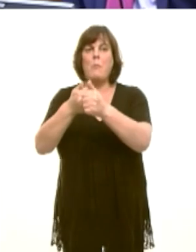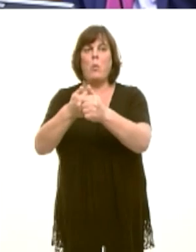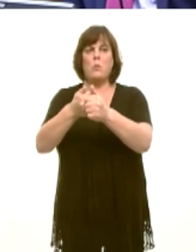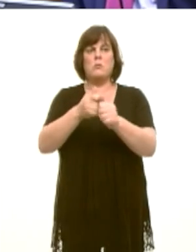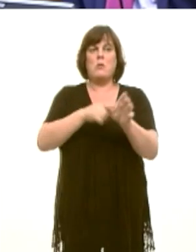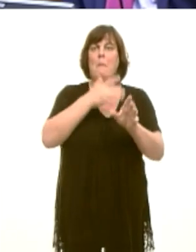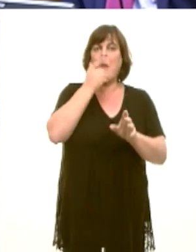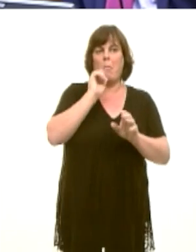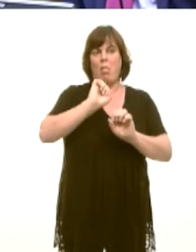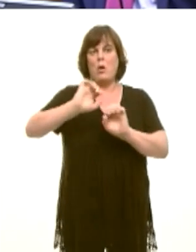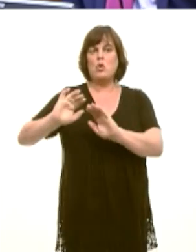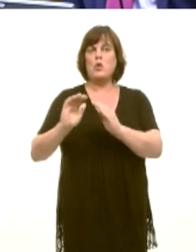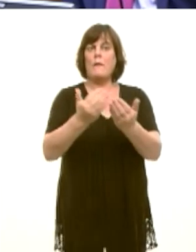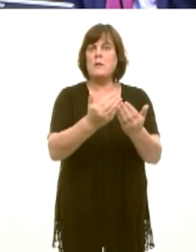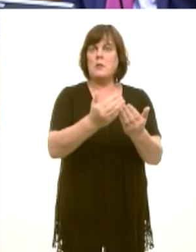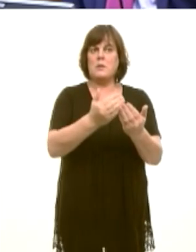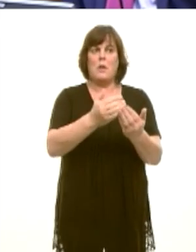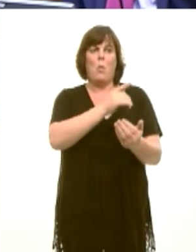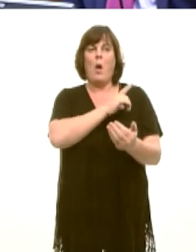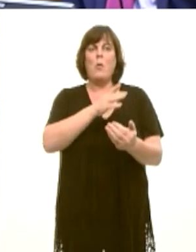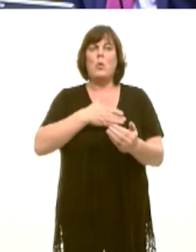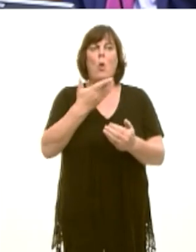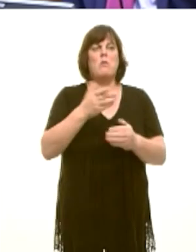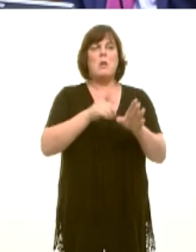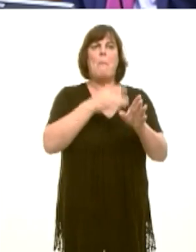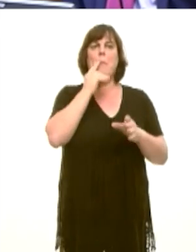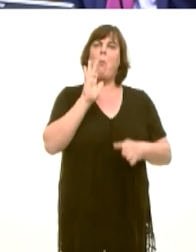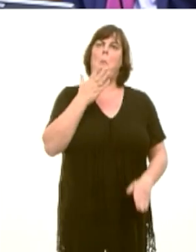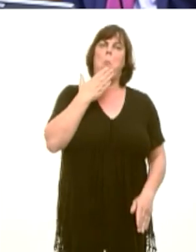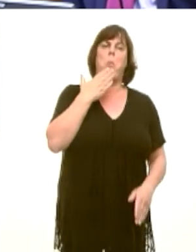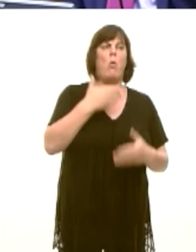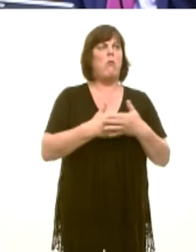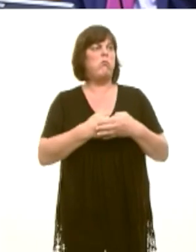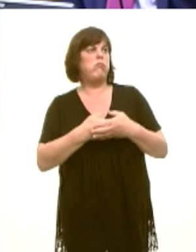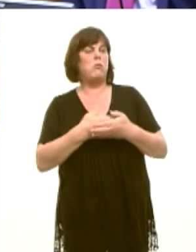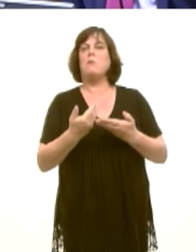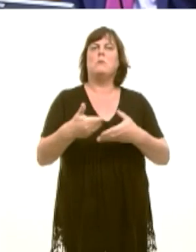people to keep them out of trouble at times when boredom can sometimes get the better